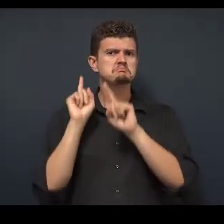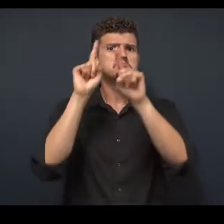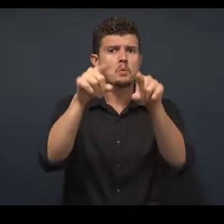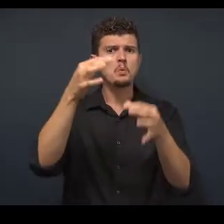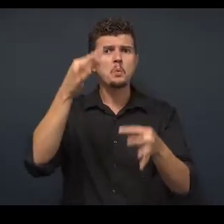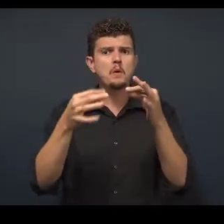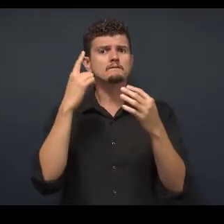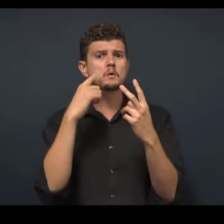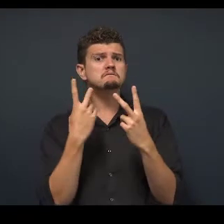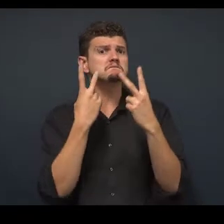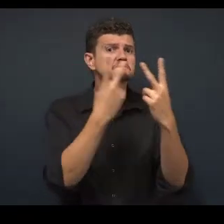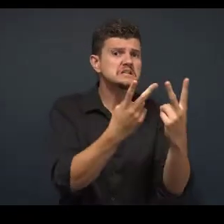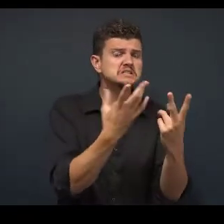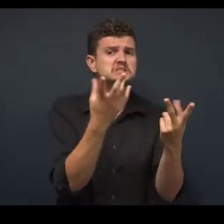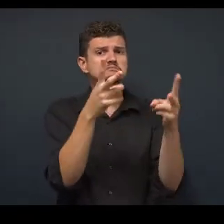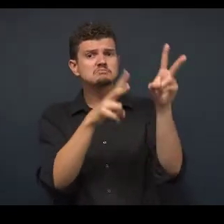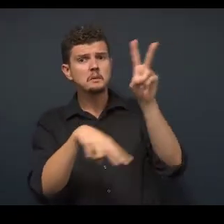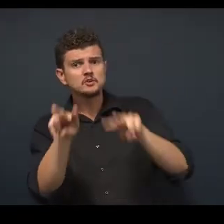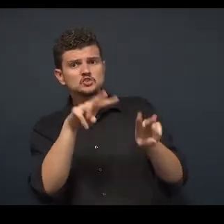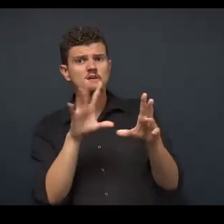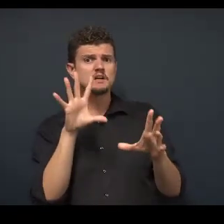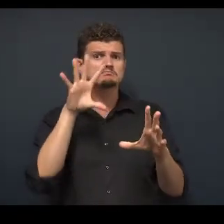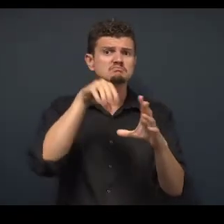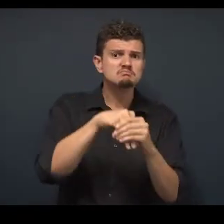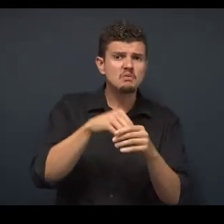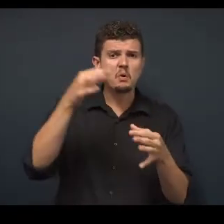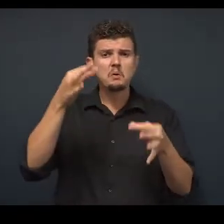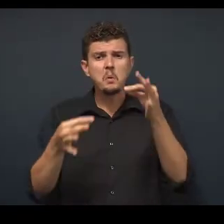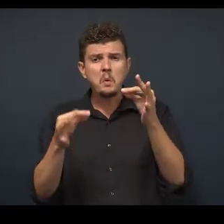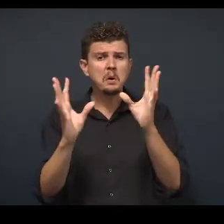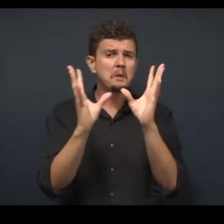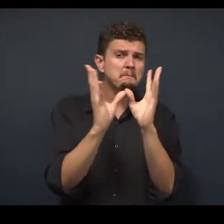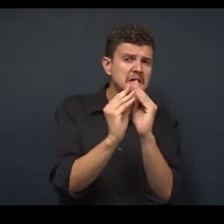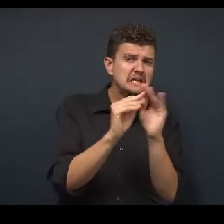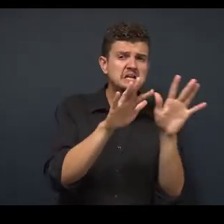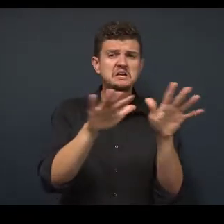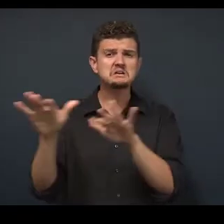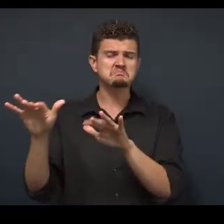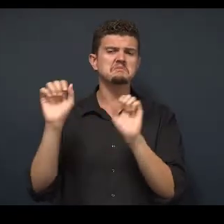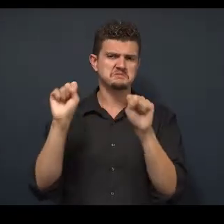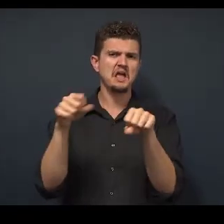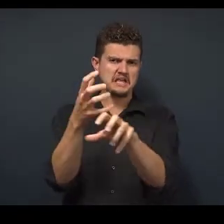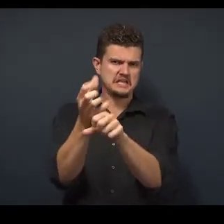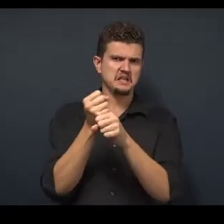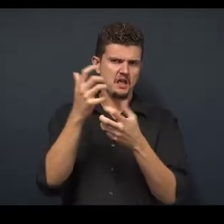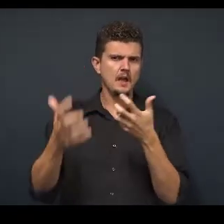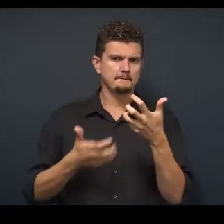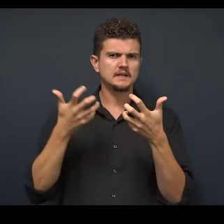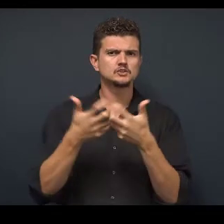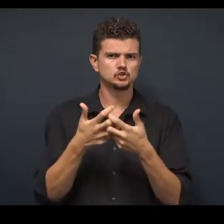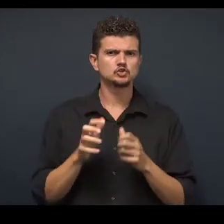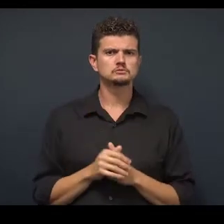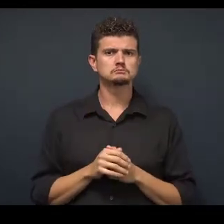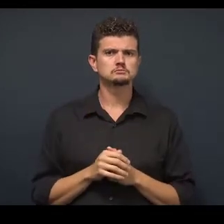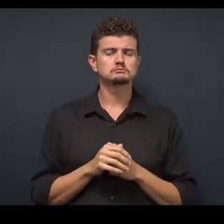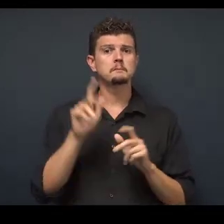or participating in North Carolina court programs, services, and / or activities can receive reasonable accommodations.